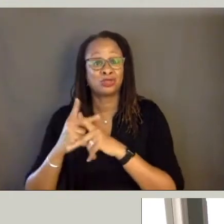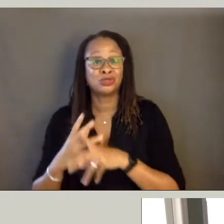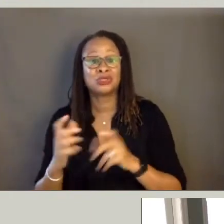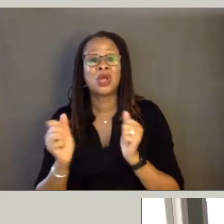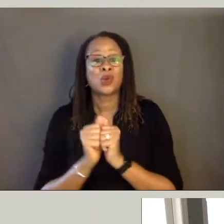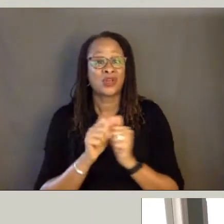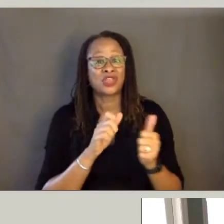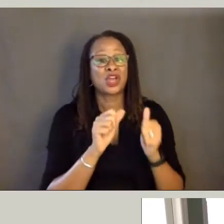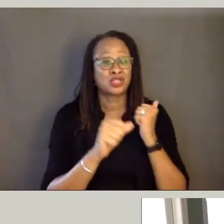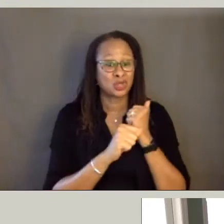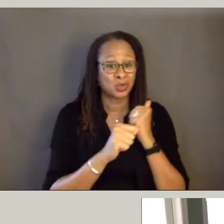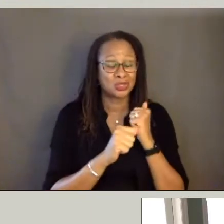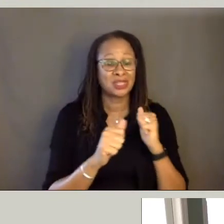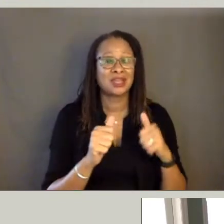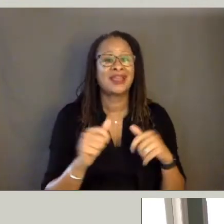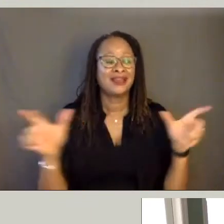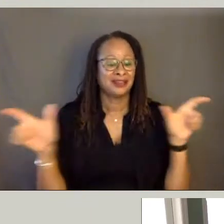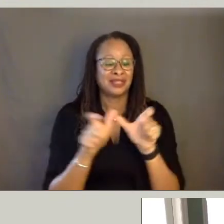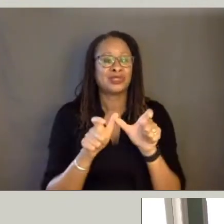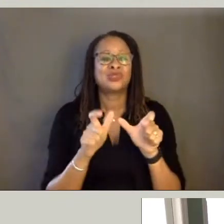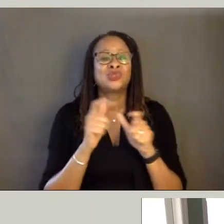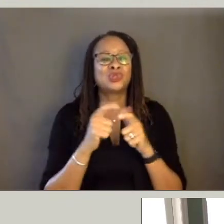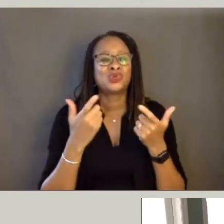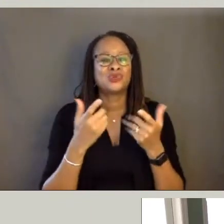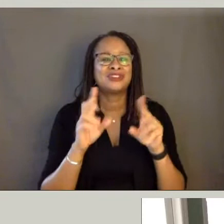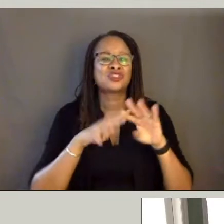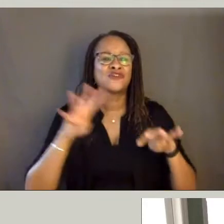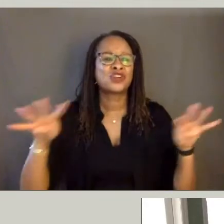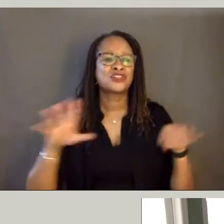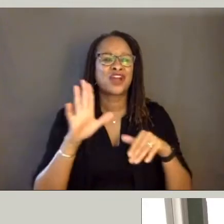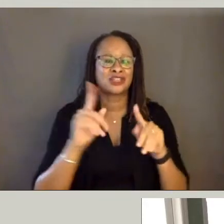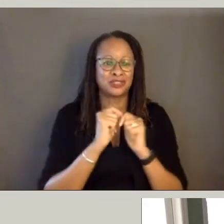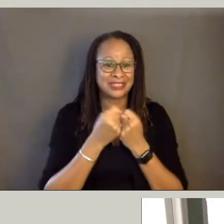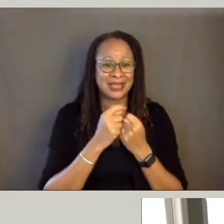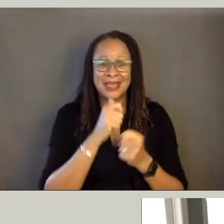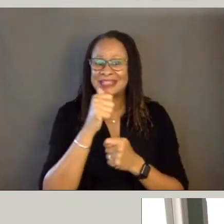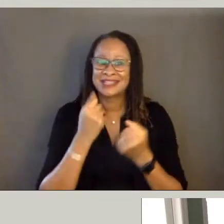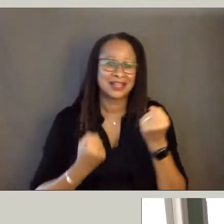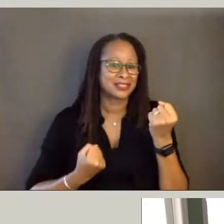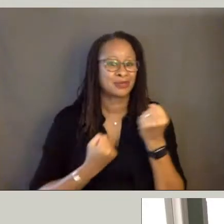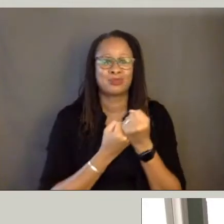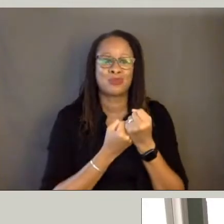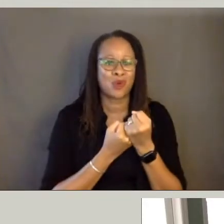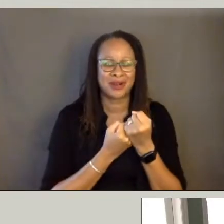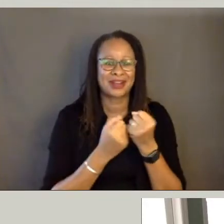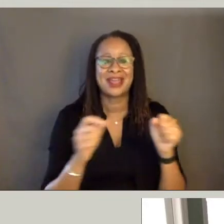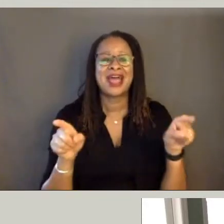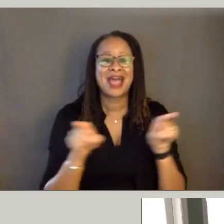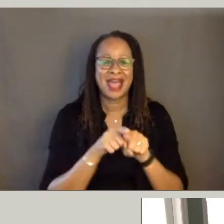to diversify your team is not the same as supporting diverse perspectives for leadership."